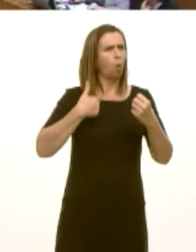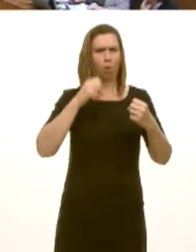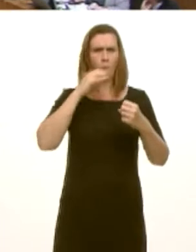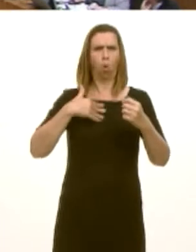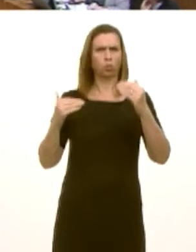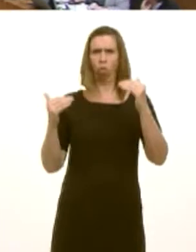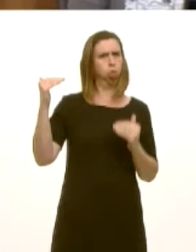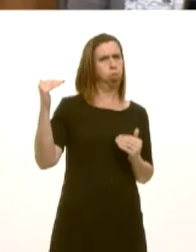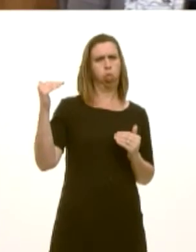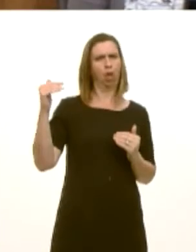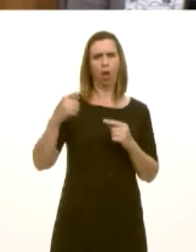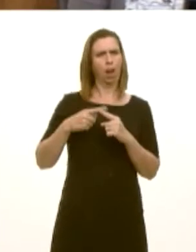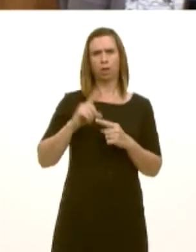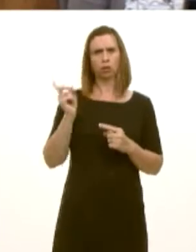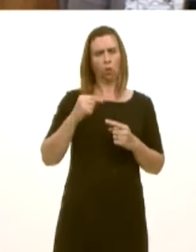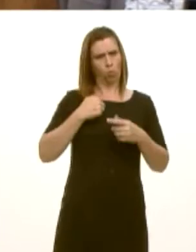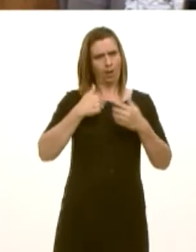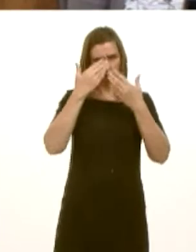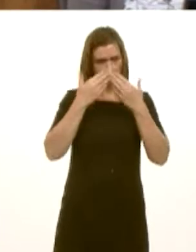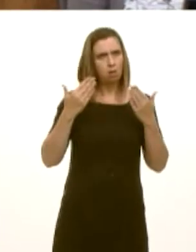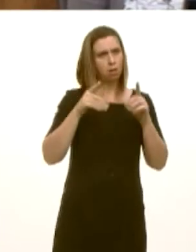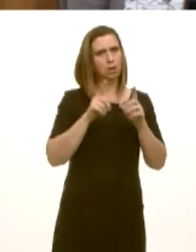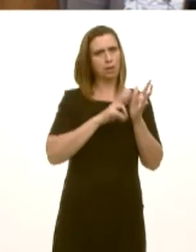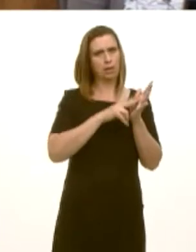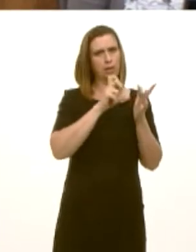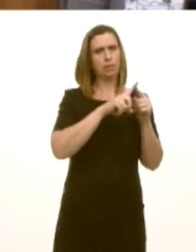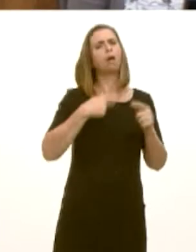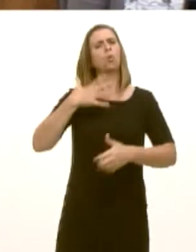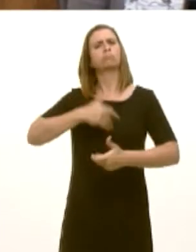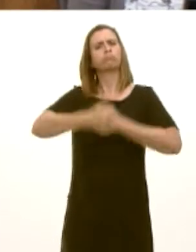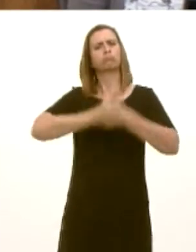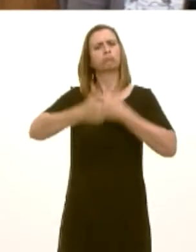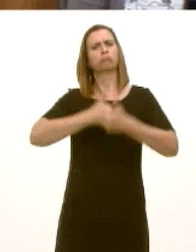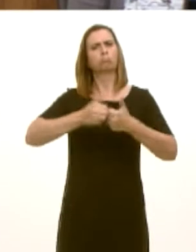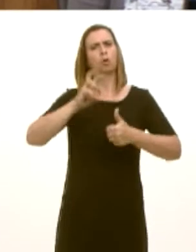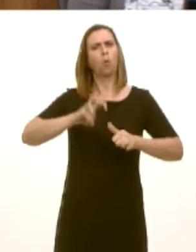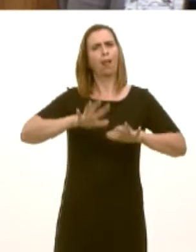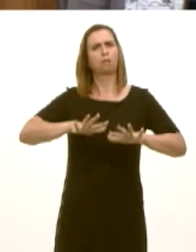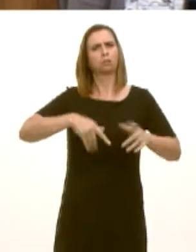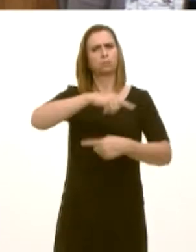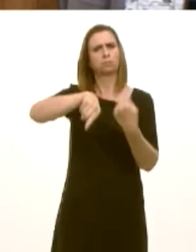I think itís fair to point out that our GPs have done exceptionally well in terms of referring people quickly if they suspect cancer.